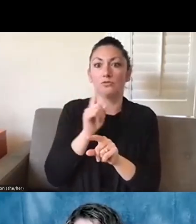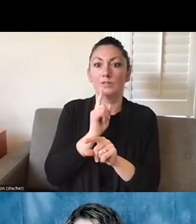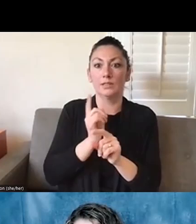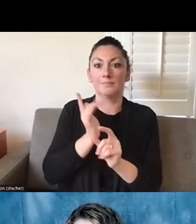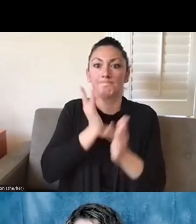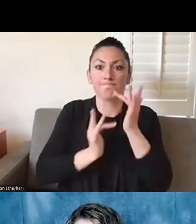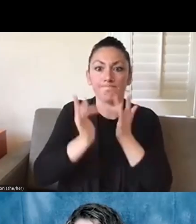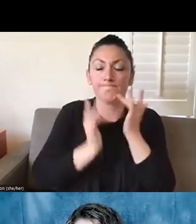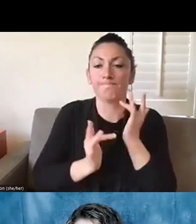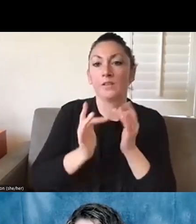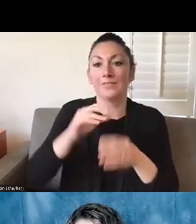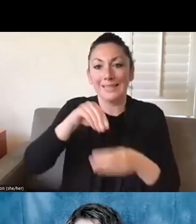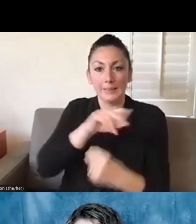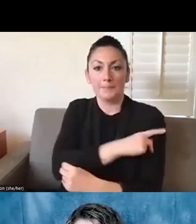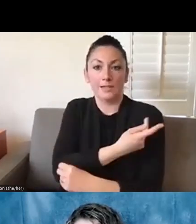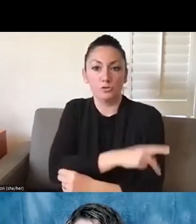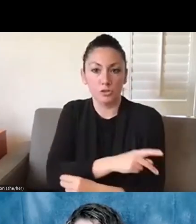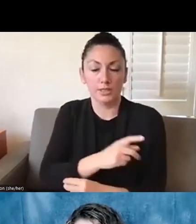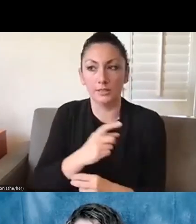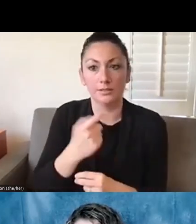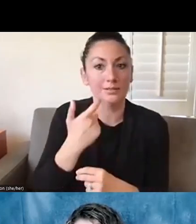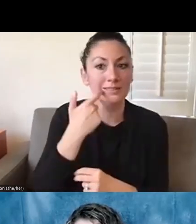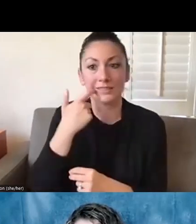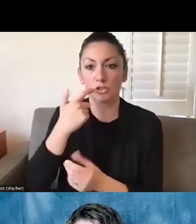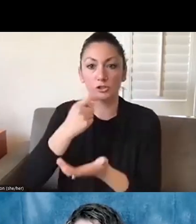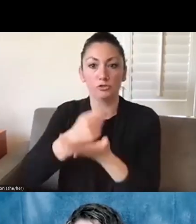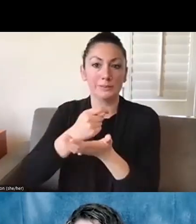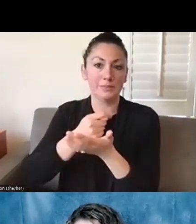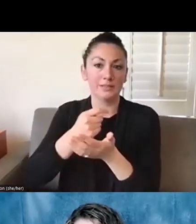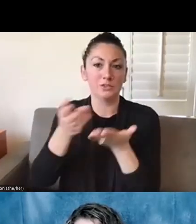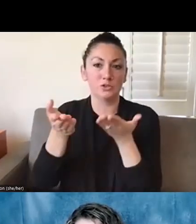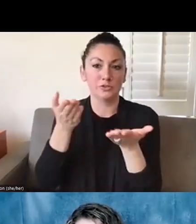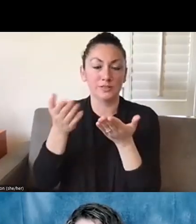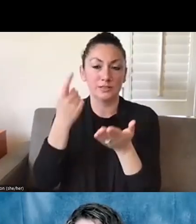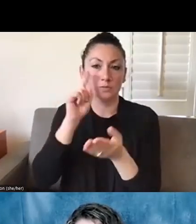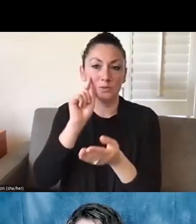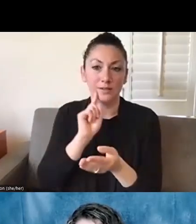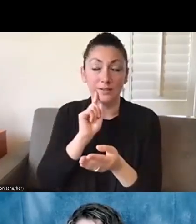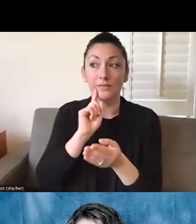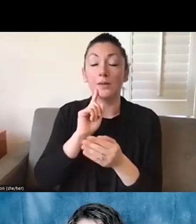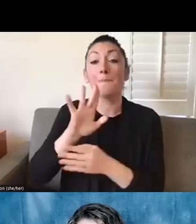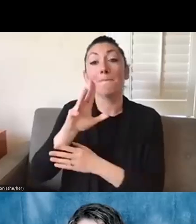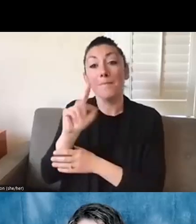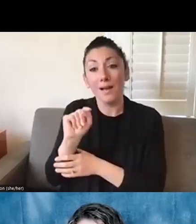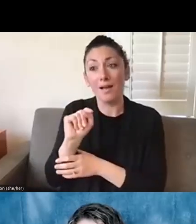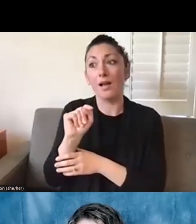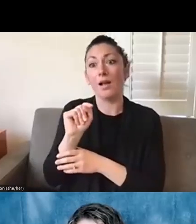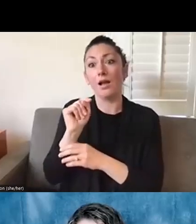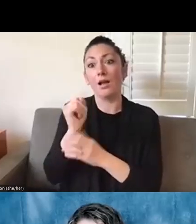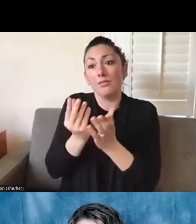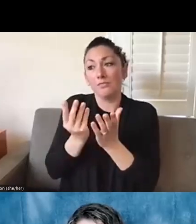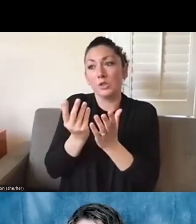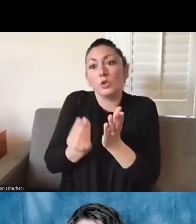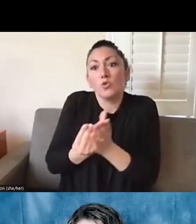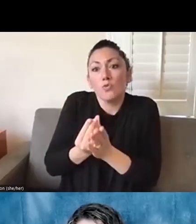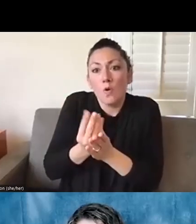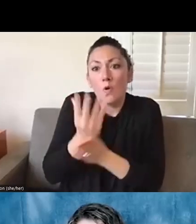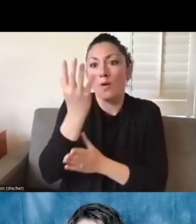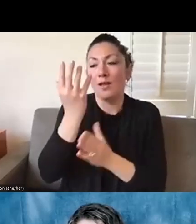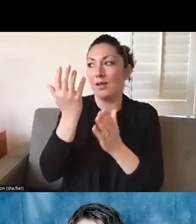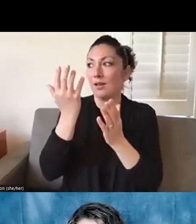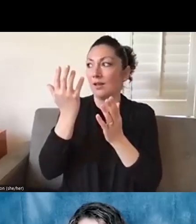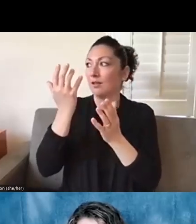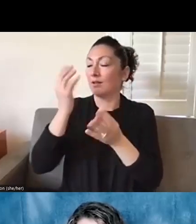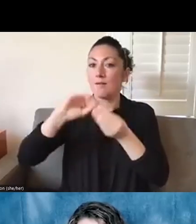we do have a real dearth of inpatient and addiction treatment services for deaf people,